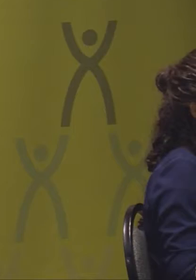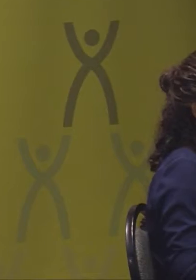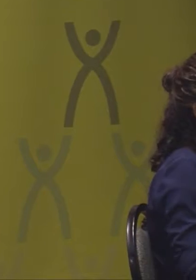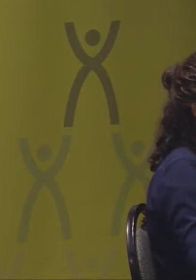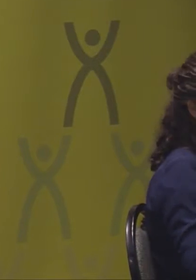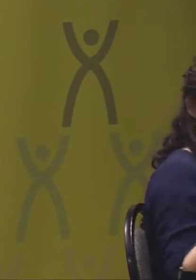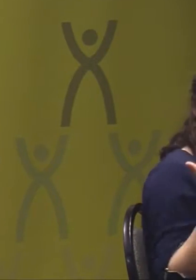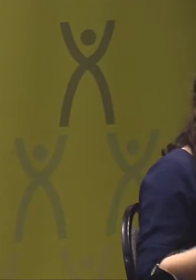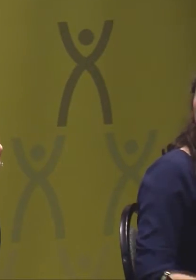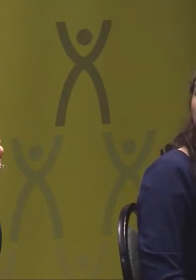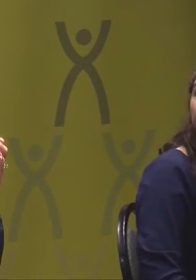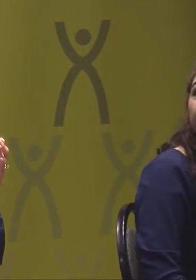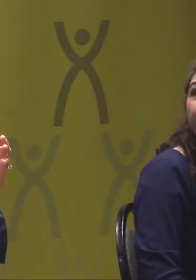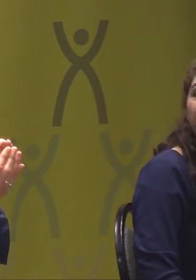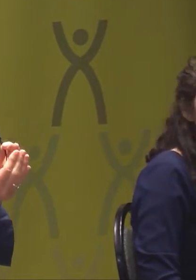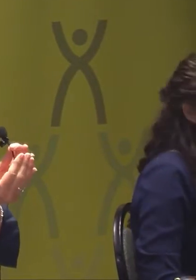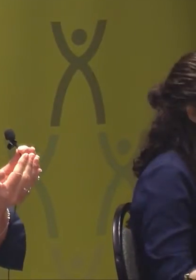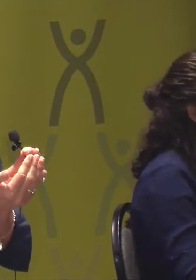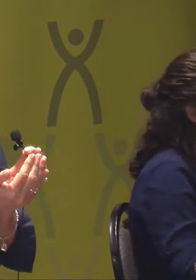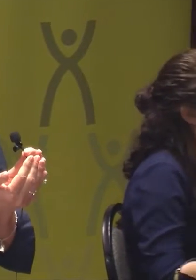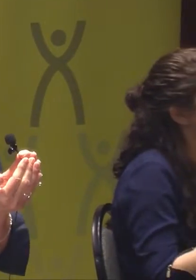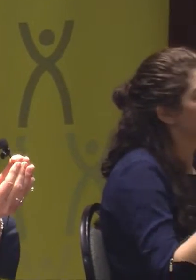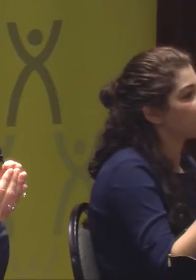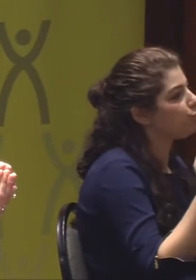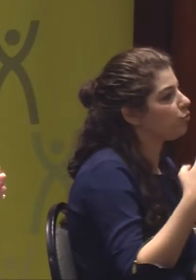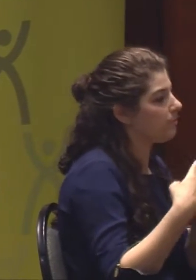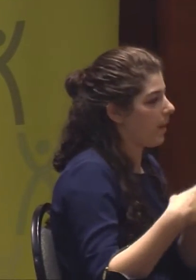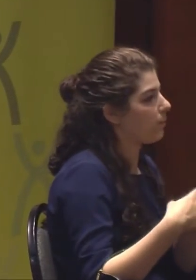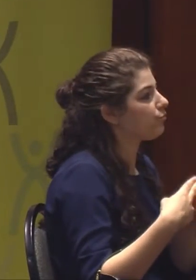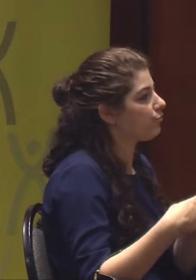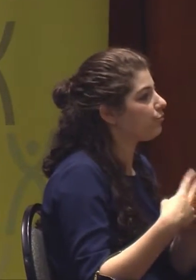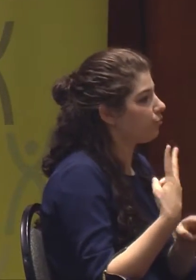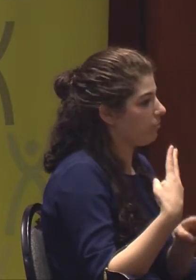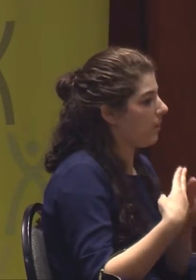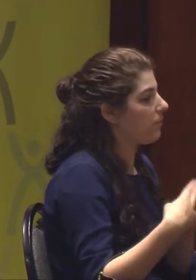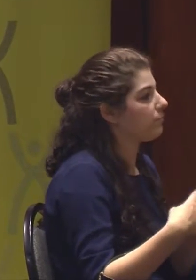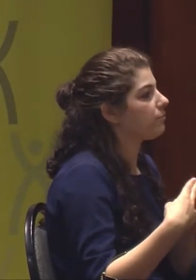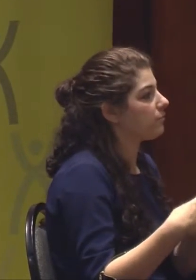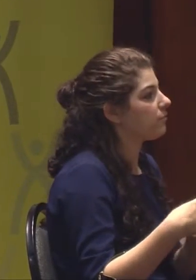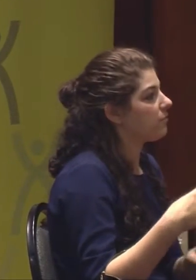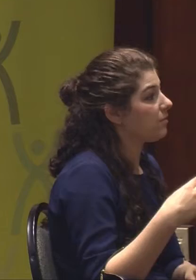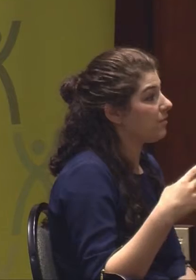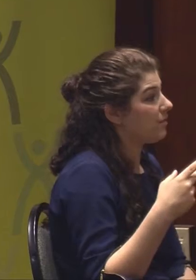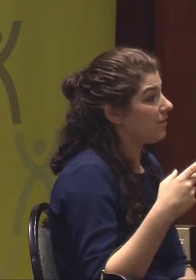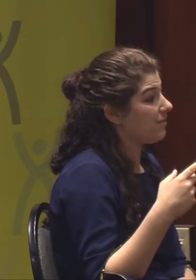probably he's a little over two pounds here, which is about twice his birth weight.